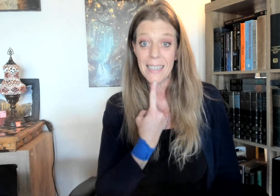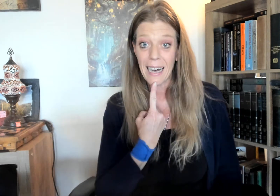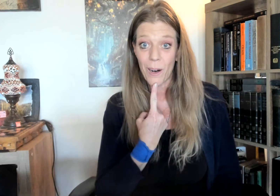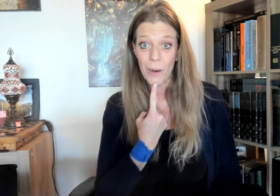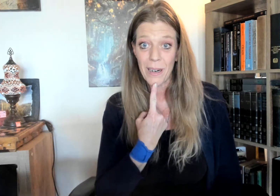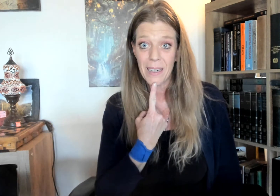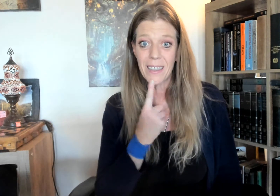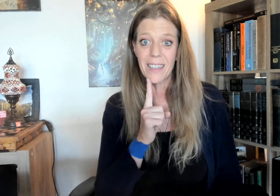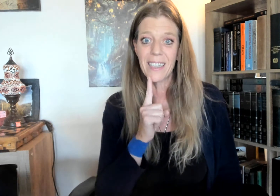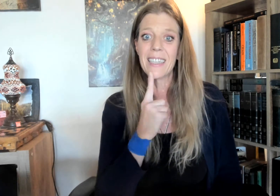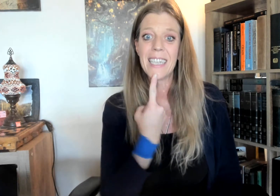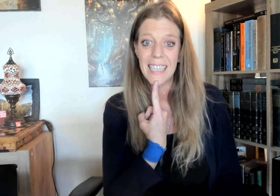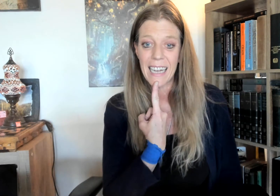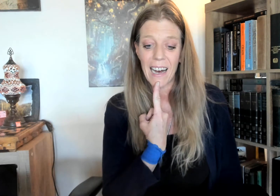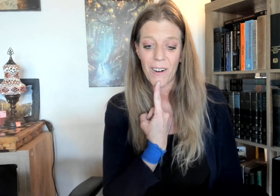SOUR. SOUR.